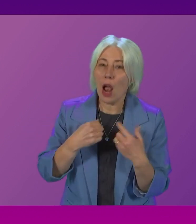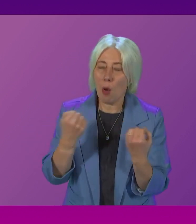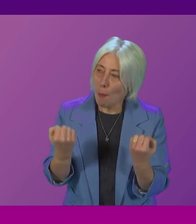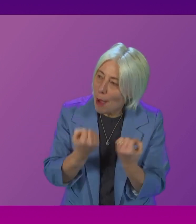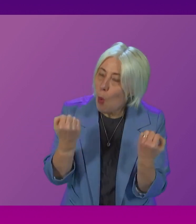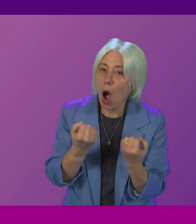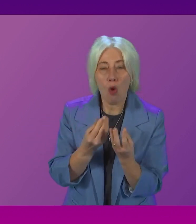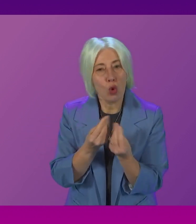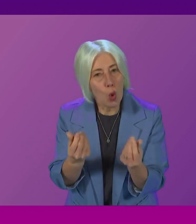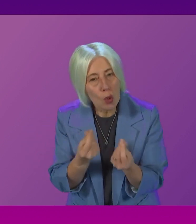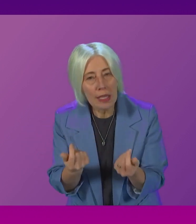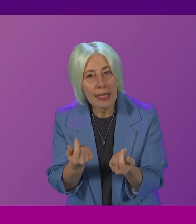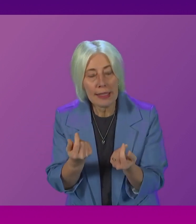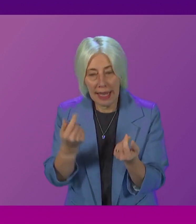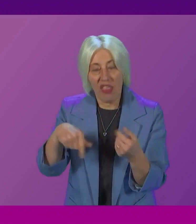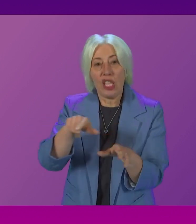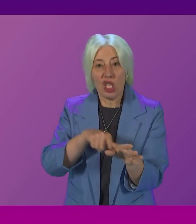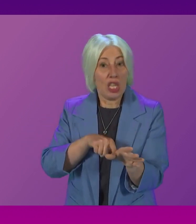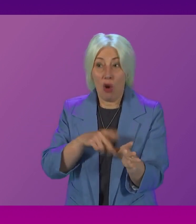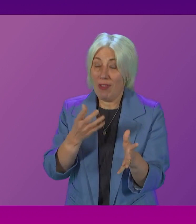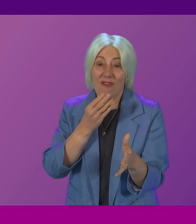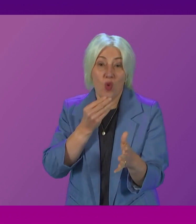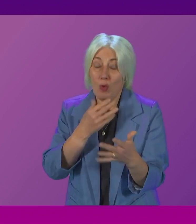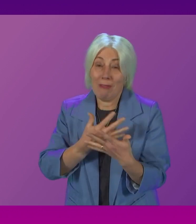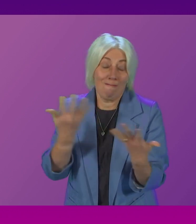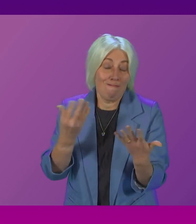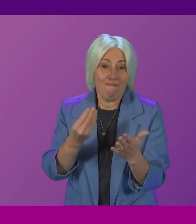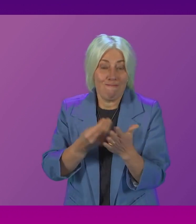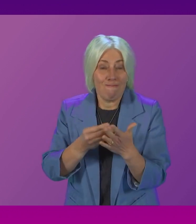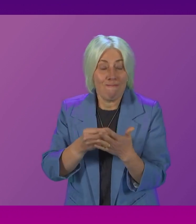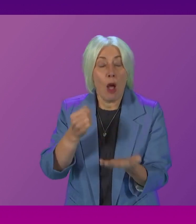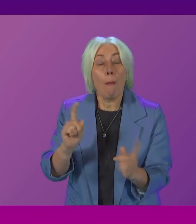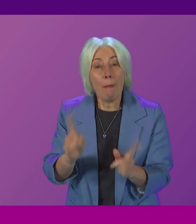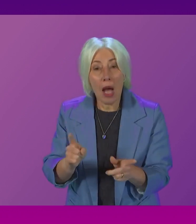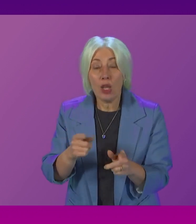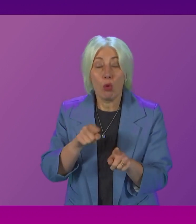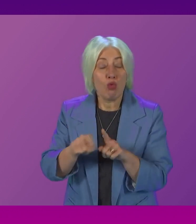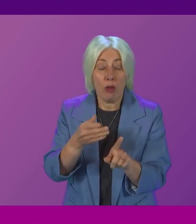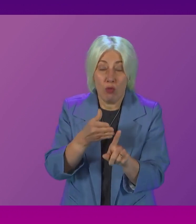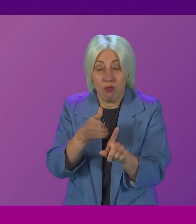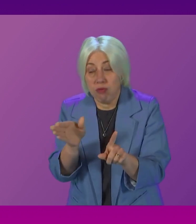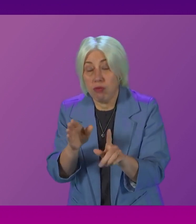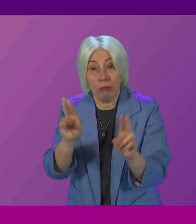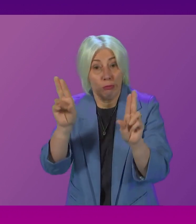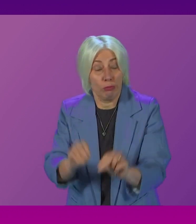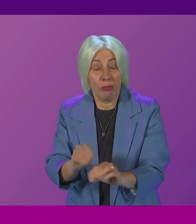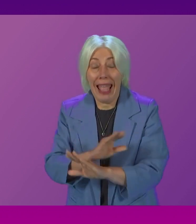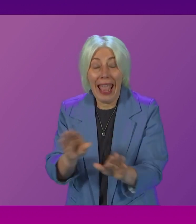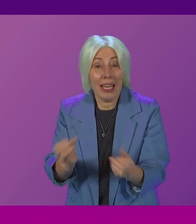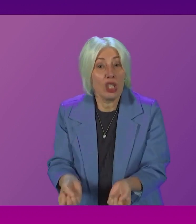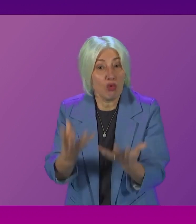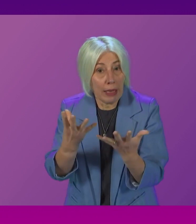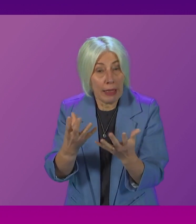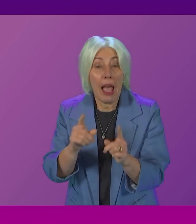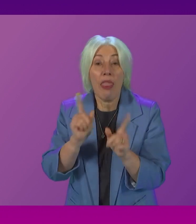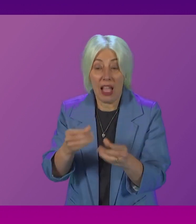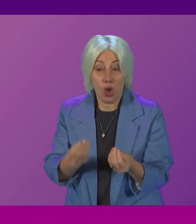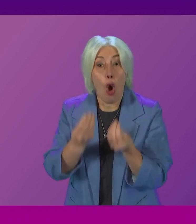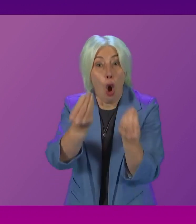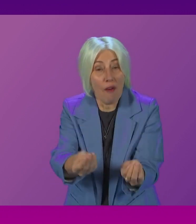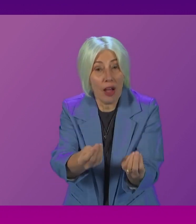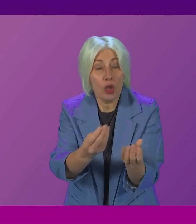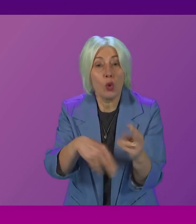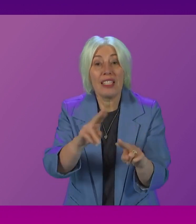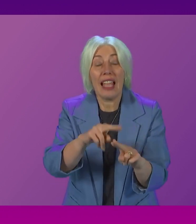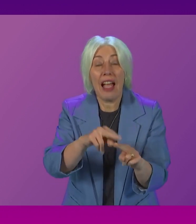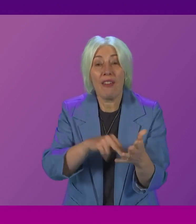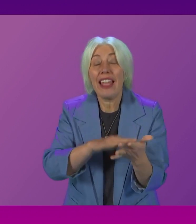this year—to avoid industrial action. Part of the offer to NHS workers includes offers around